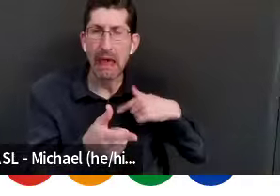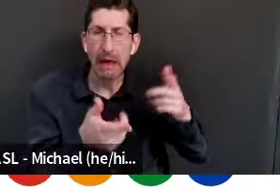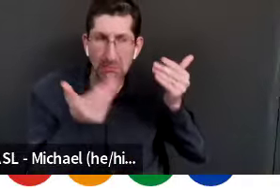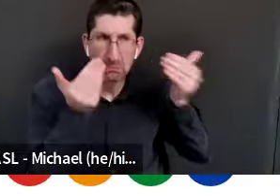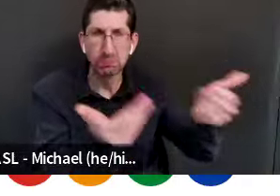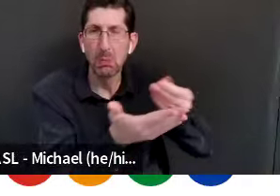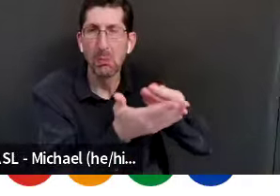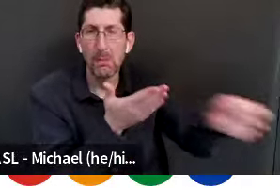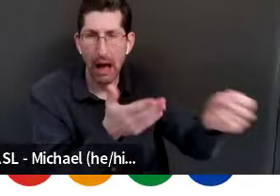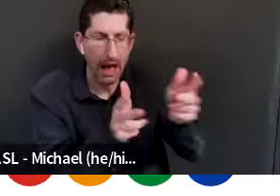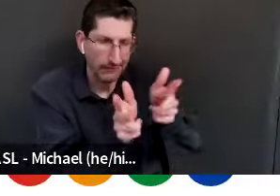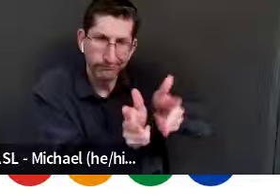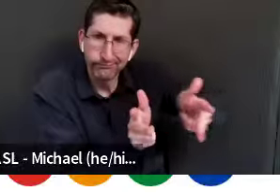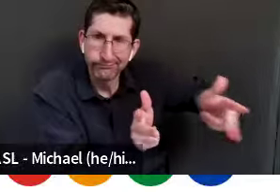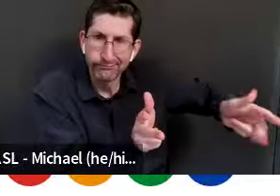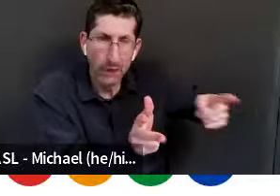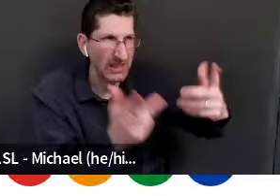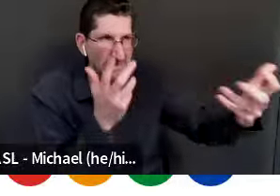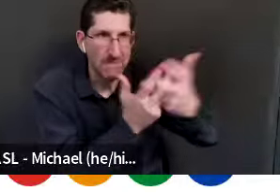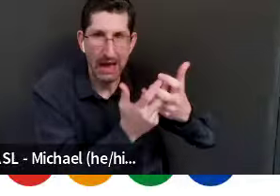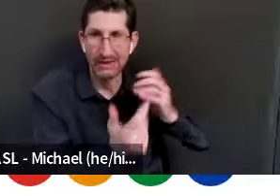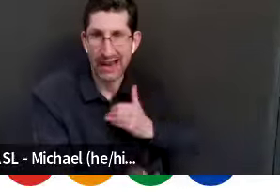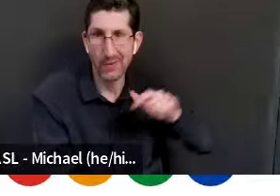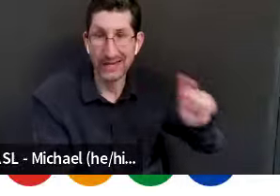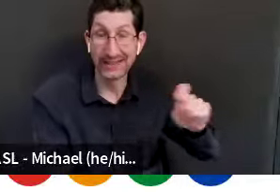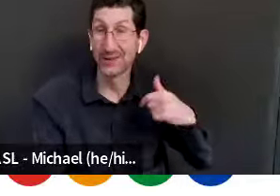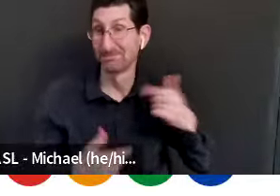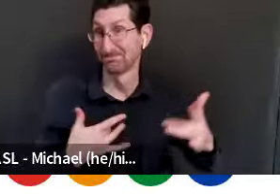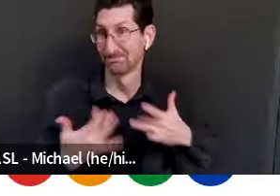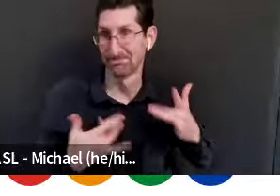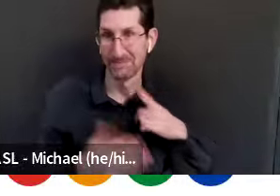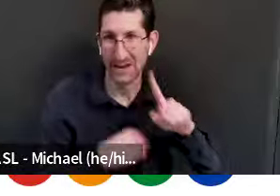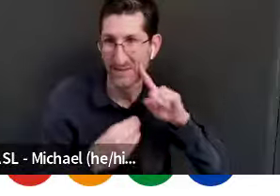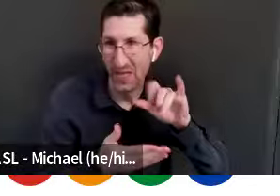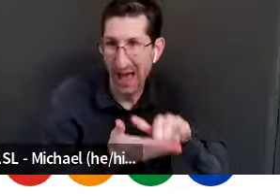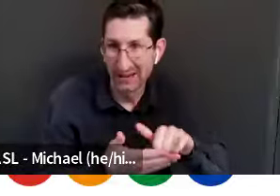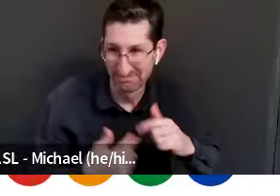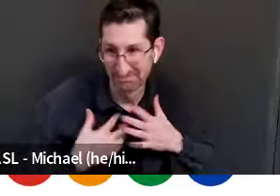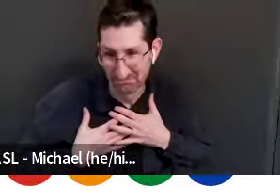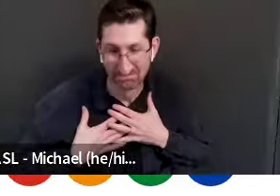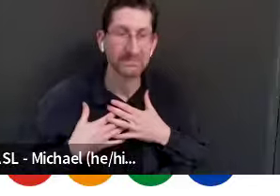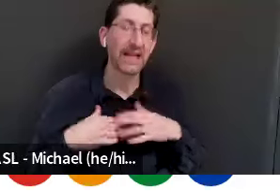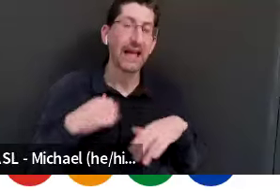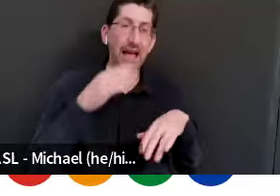THE VEHICLES. AND MOVE TOWARD A FLEET PLAN TO TAKE THAT INTO ACCOUNT.